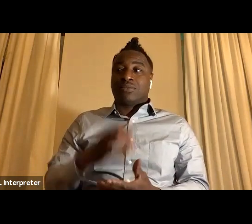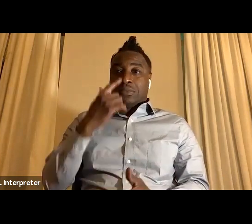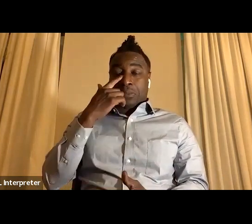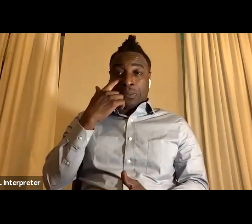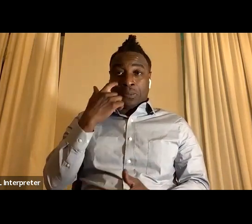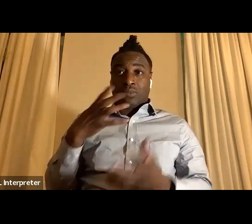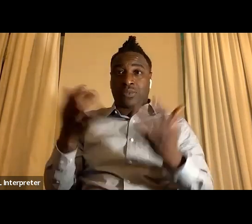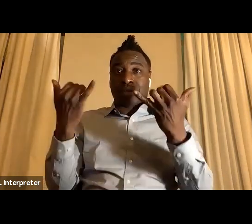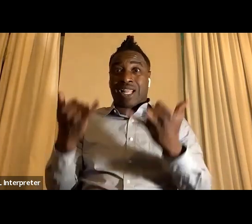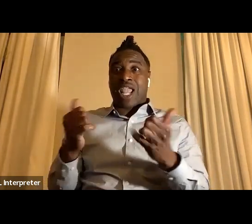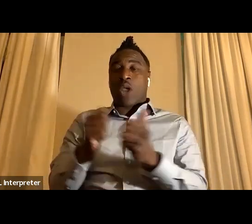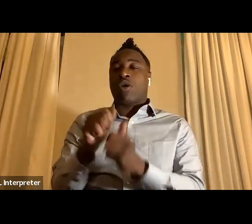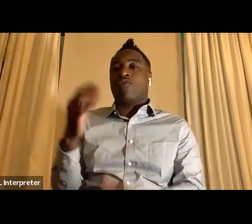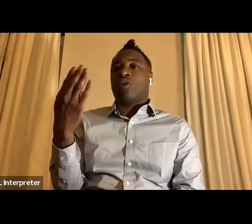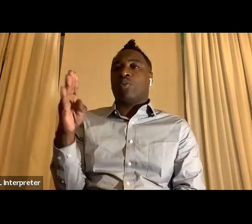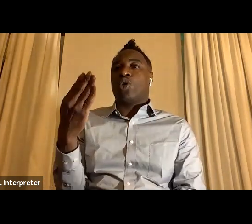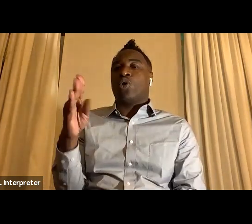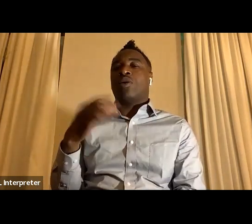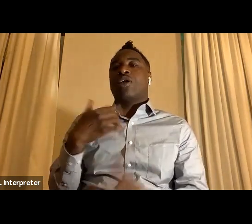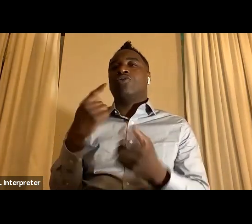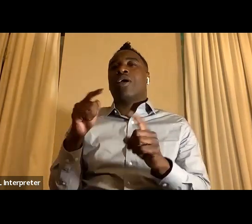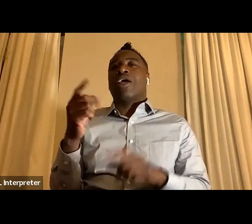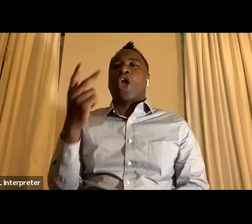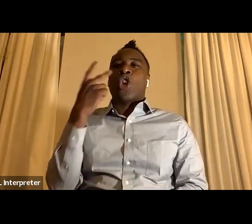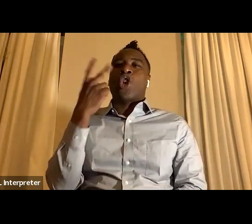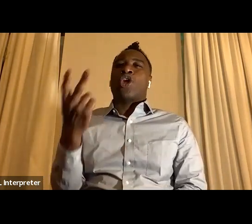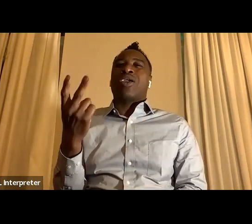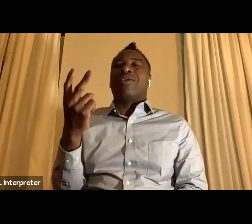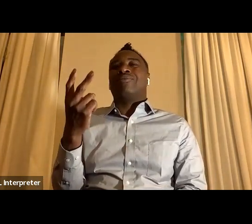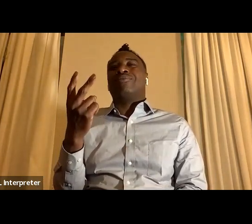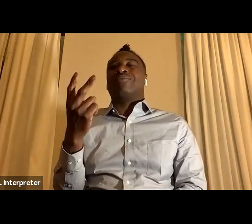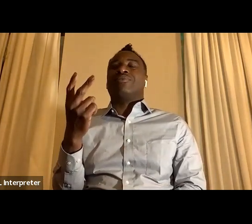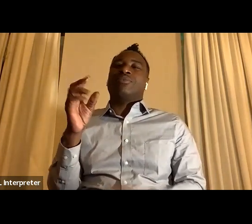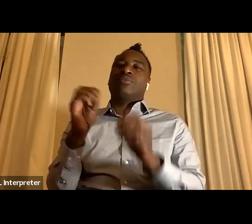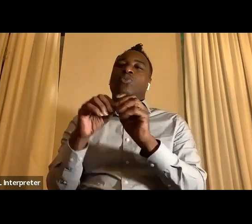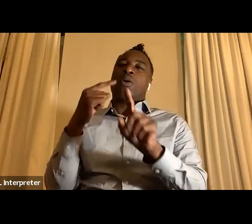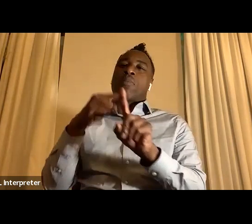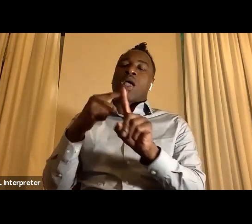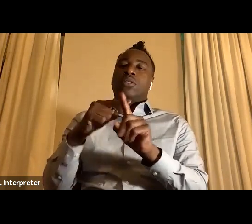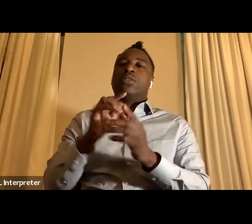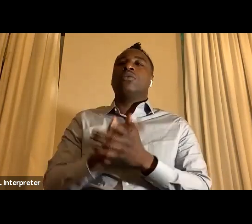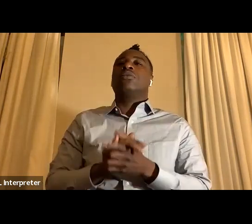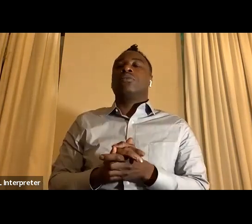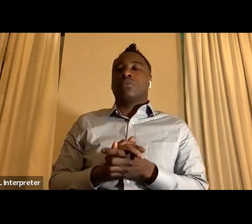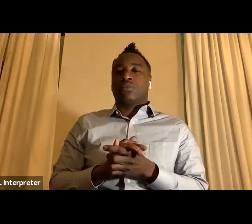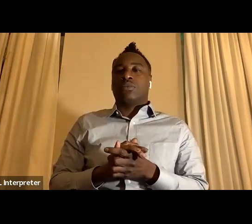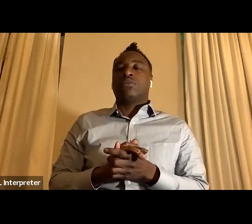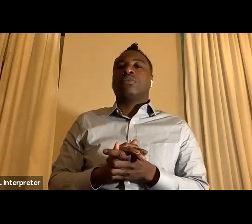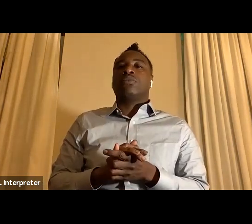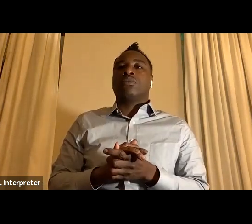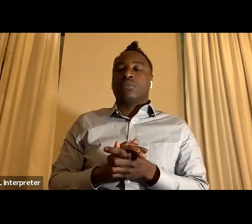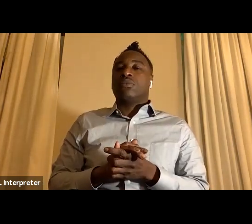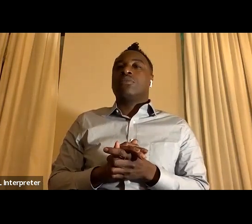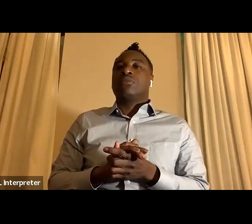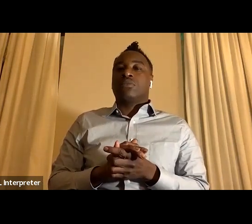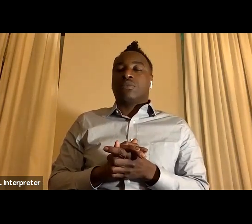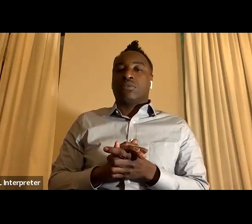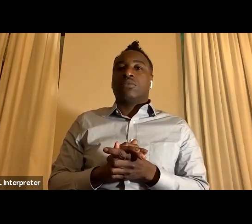I try to look at it in a more positive aspect and just keep to keep pushing the blue and see how far I can take it.